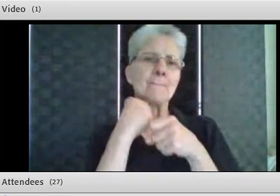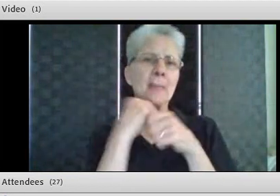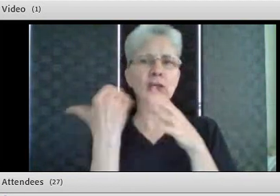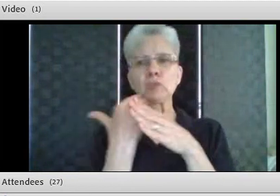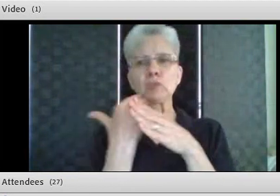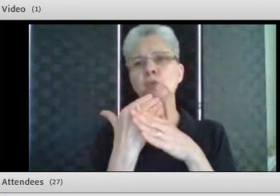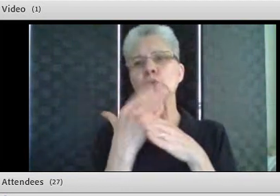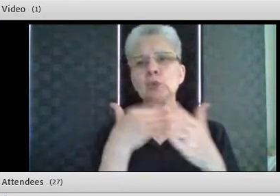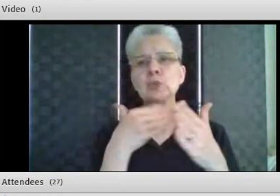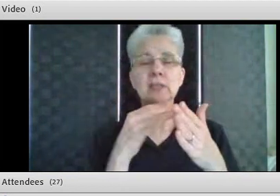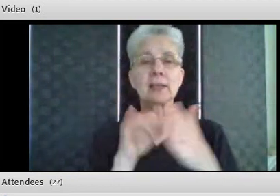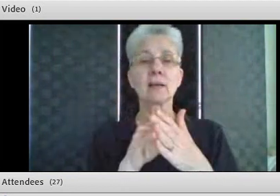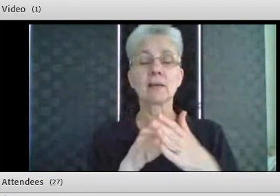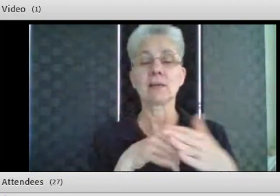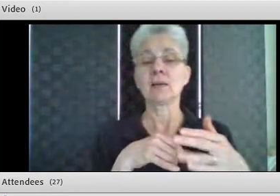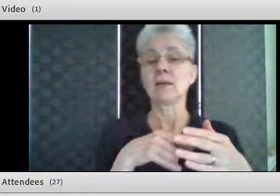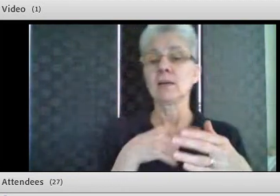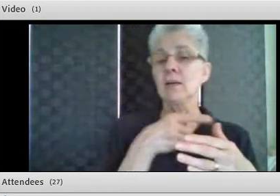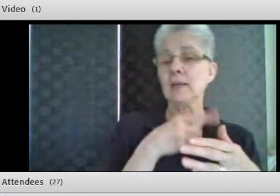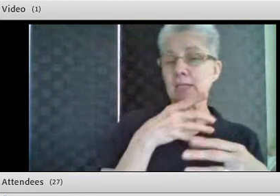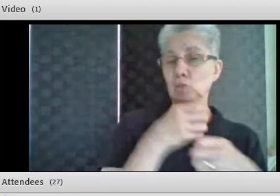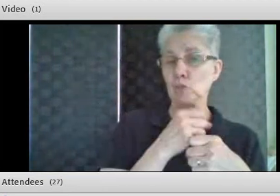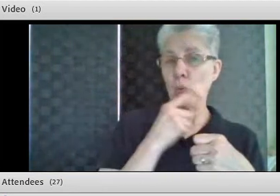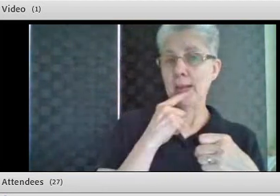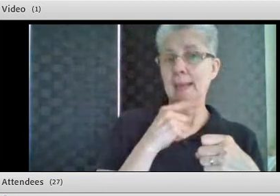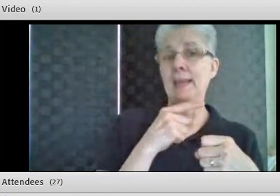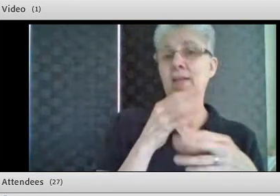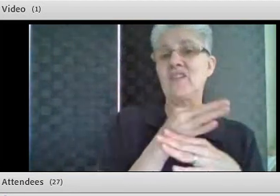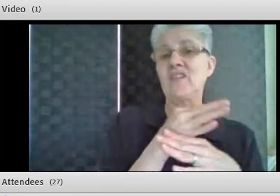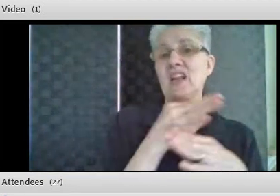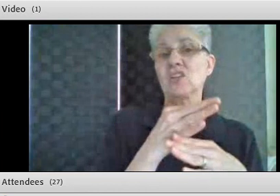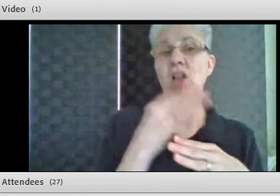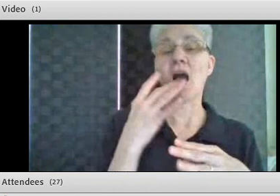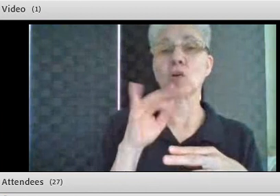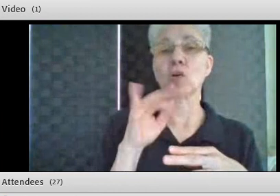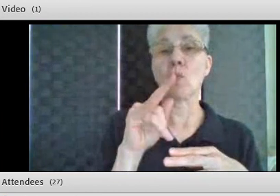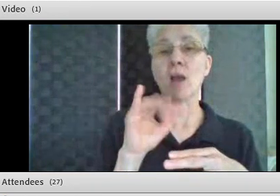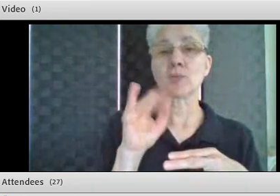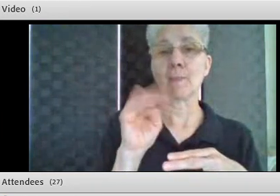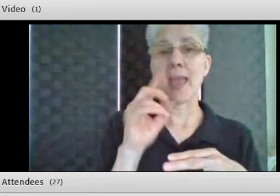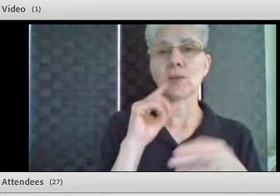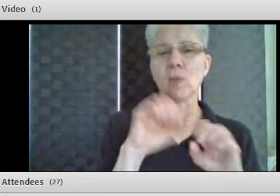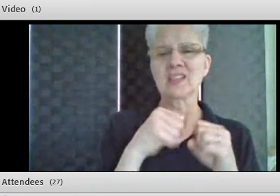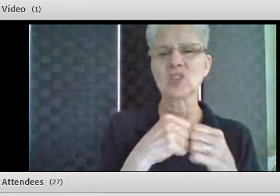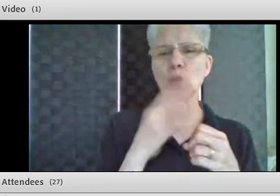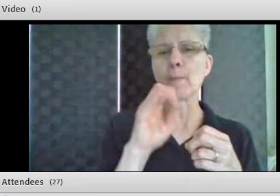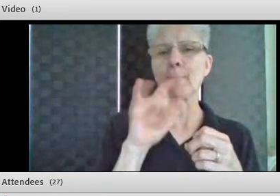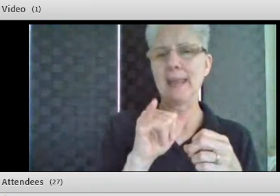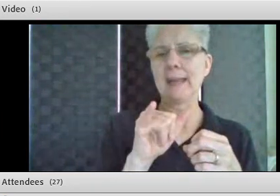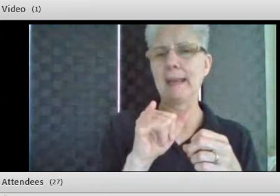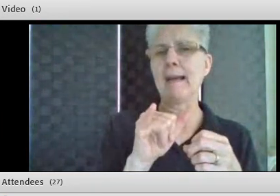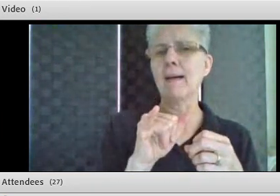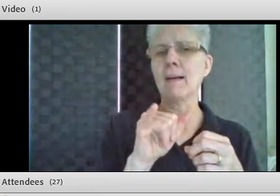we're all just sitting there are on our laptops, but everyone was communicating and creating and sharing, and it was really cool. Ryan: In short, it combines,